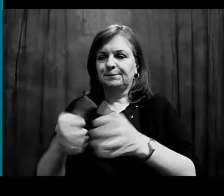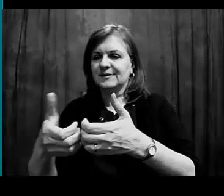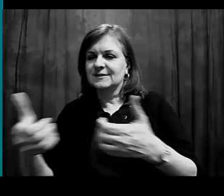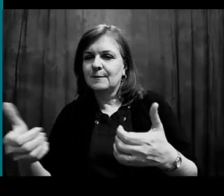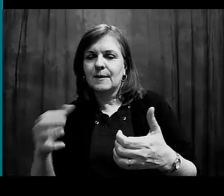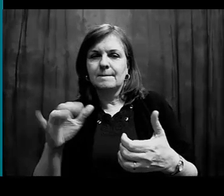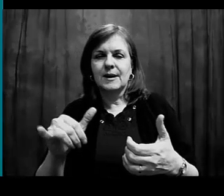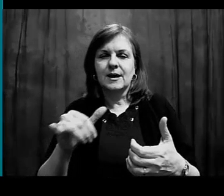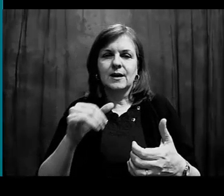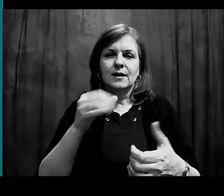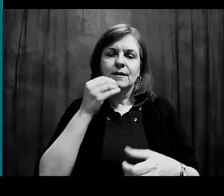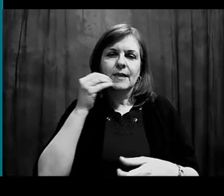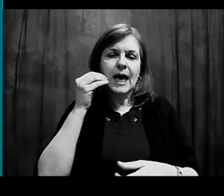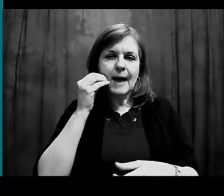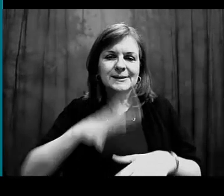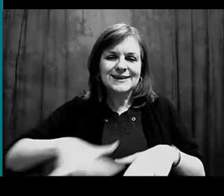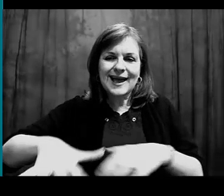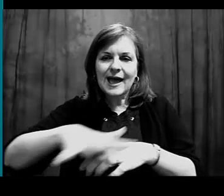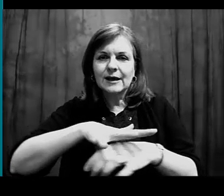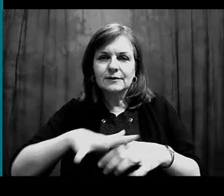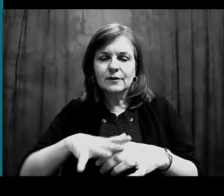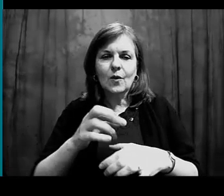isolated them by habitat